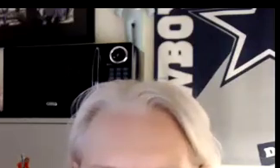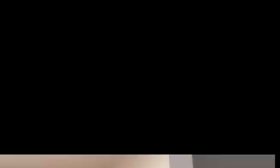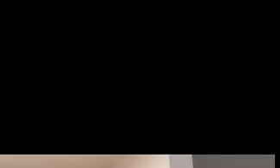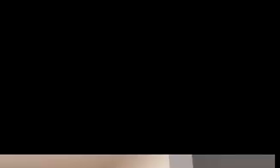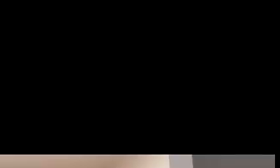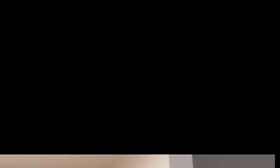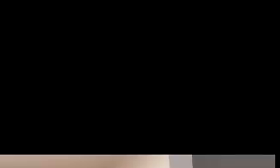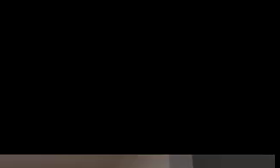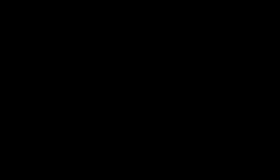Thanks, guys.